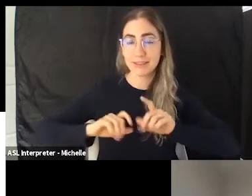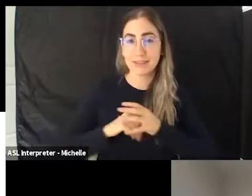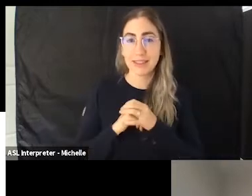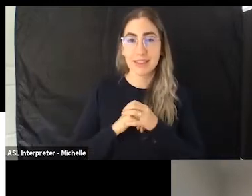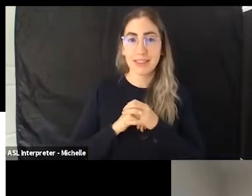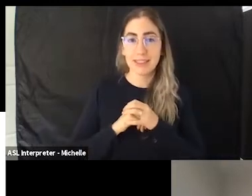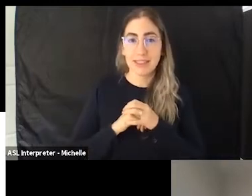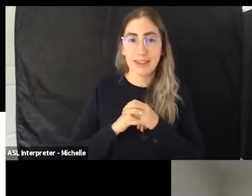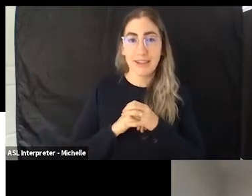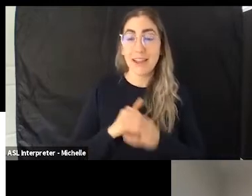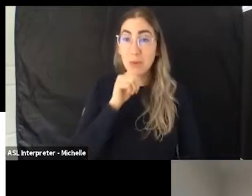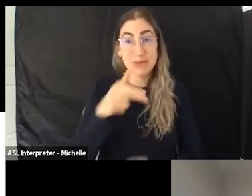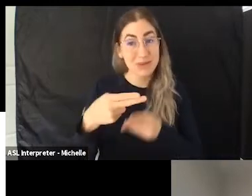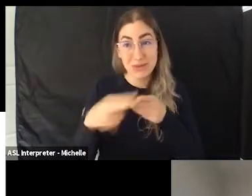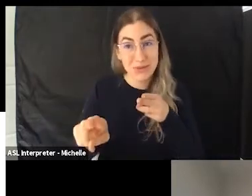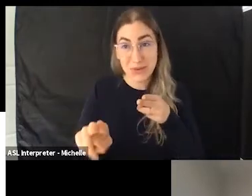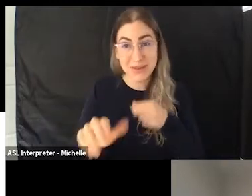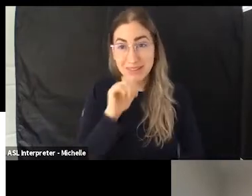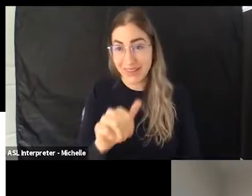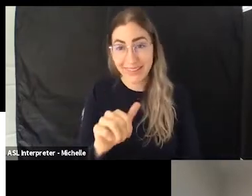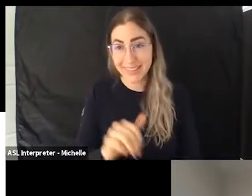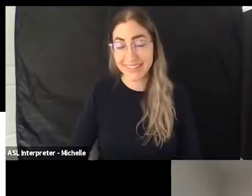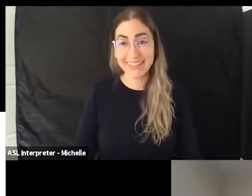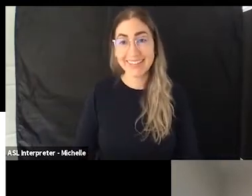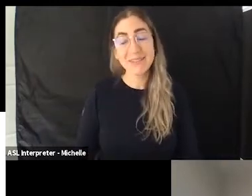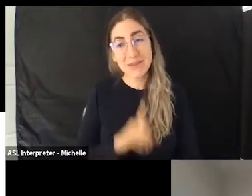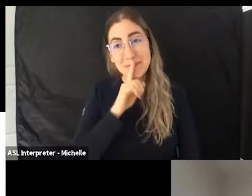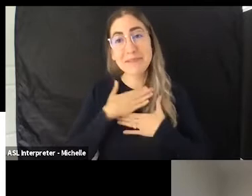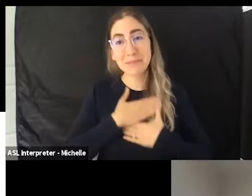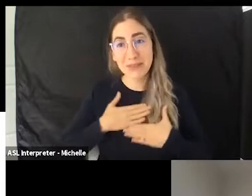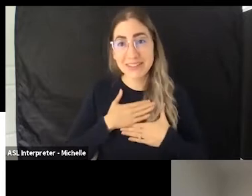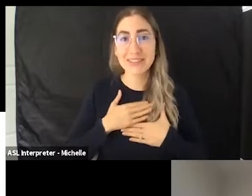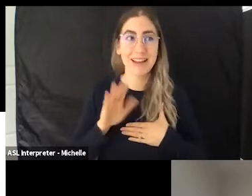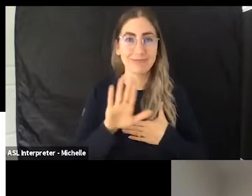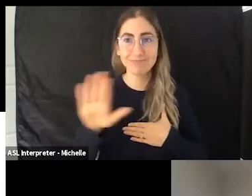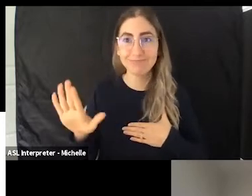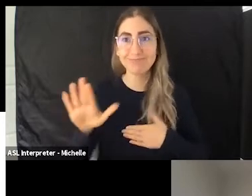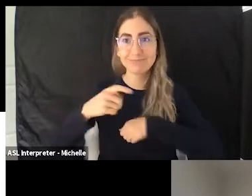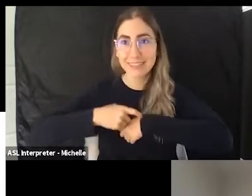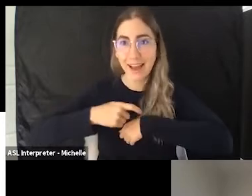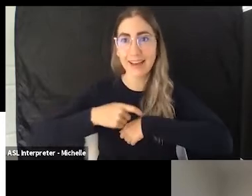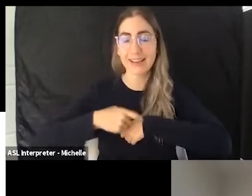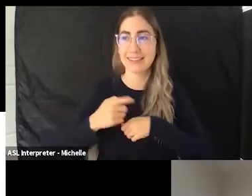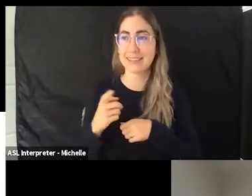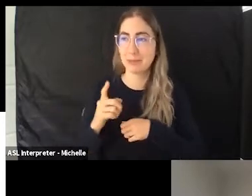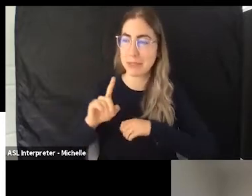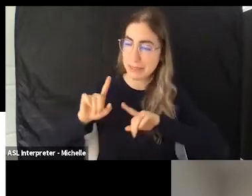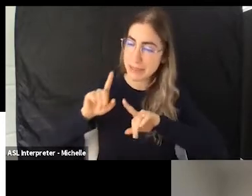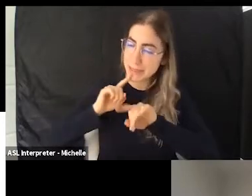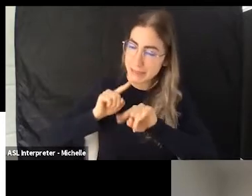, THIS WASN'T A SHORT SURVEY, SO WE THIS WASN'T A SHORT SURVEY, SO WE REALLY APPRECIATED THE REALLY APPRECIATED THE NUMBER OF PEOPLE WHO COMPLETED IT AND NUMBER OF PEOPLE WHO COMPLETED IT AND SUBMITTED IT.